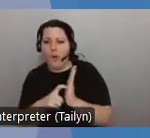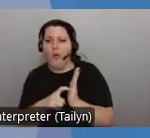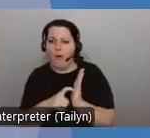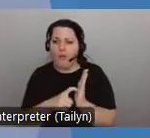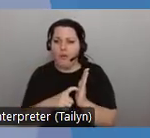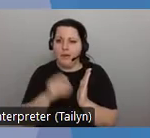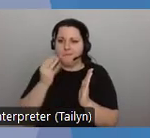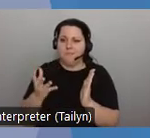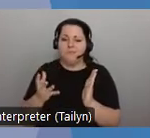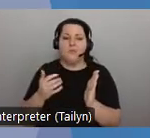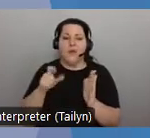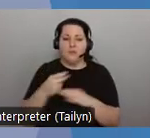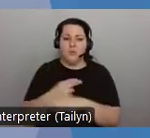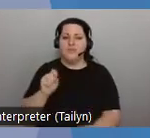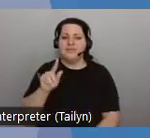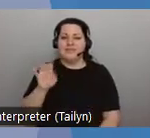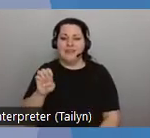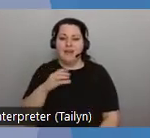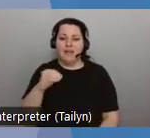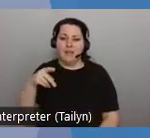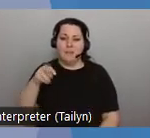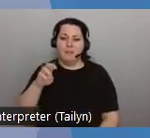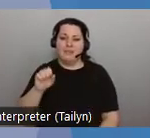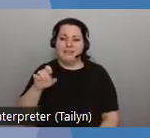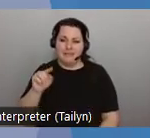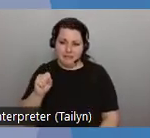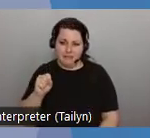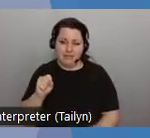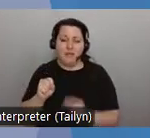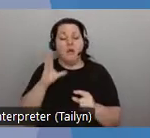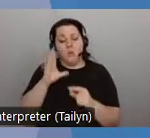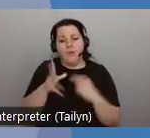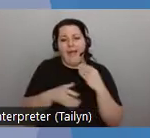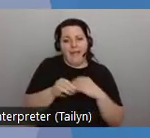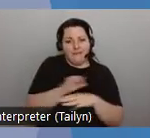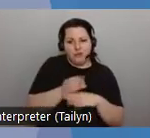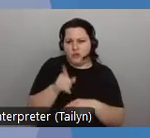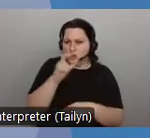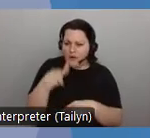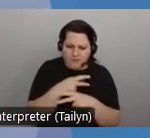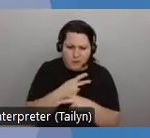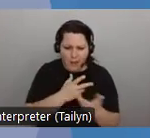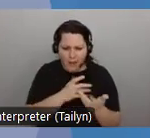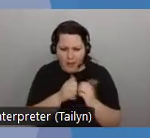functionality so it communicates that same intention to assisted technology. That's why we need to use styles and